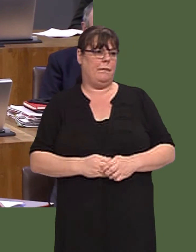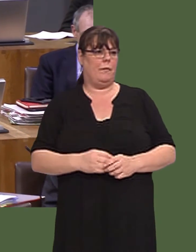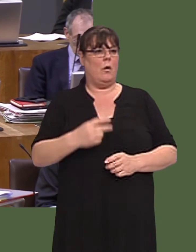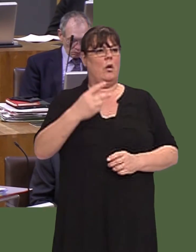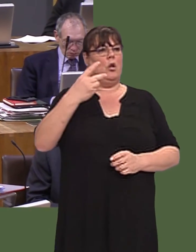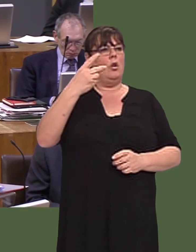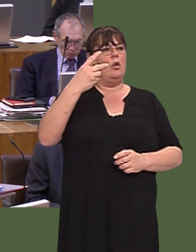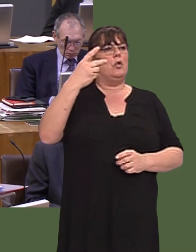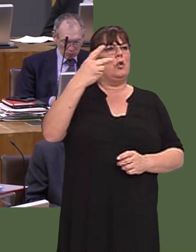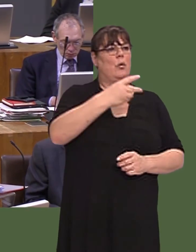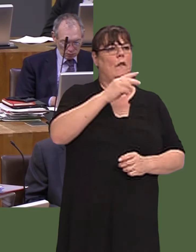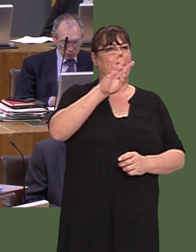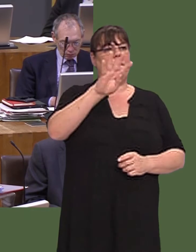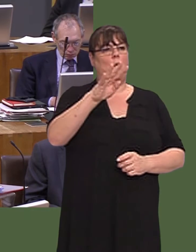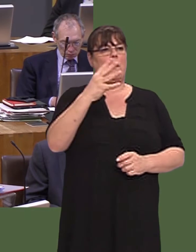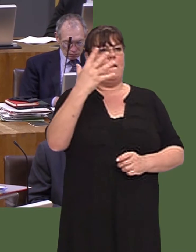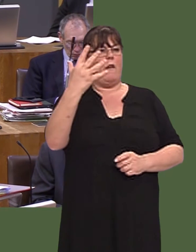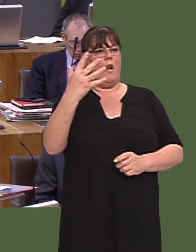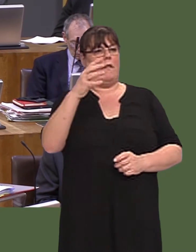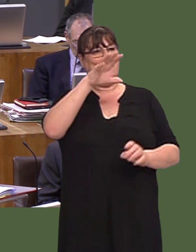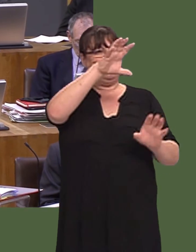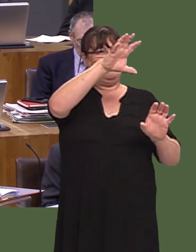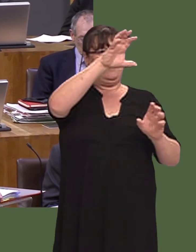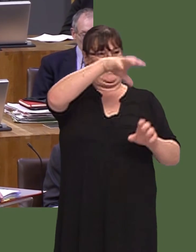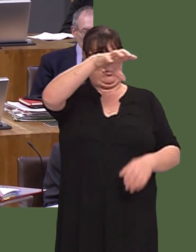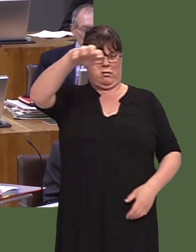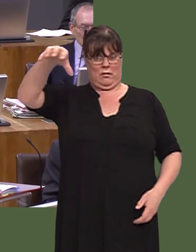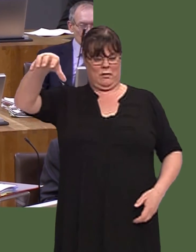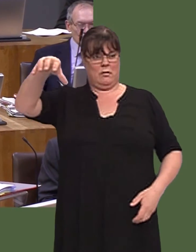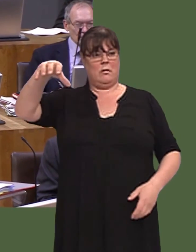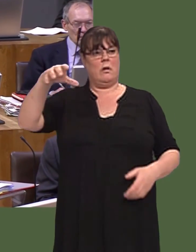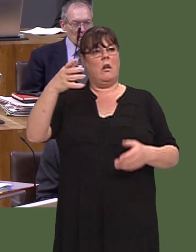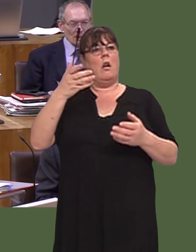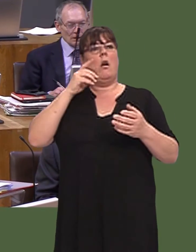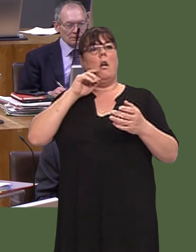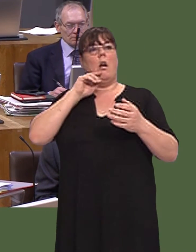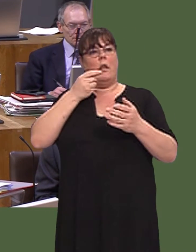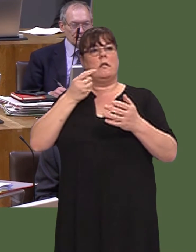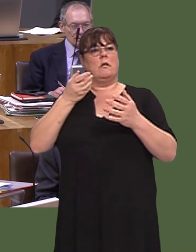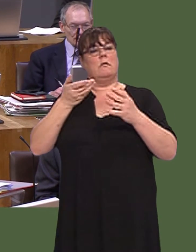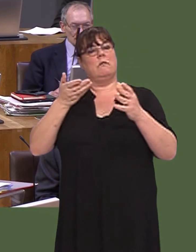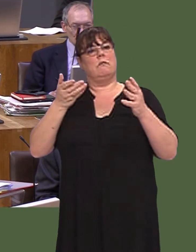Two hundred and forty-five stations come under the franchise in England and Wales, and only